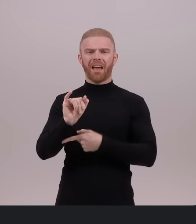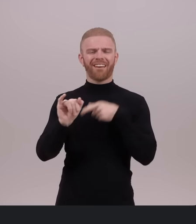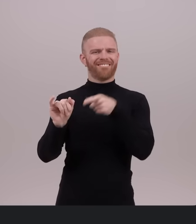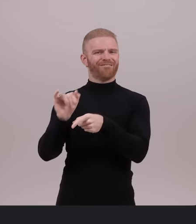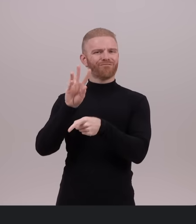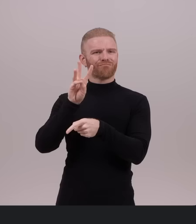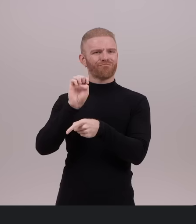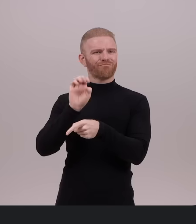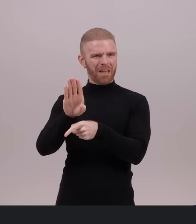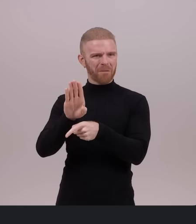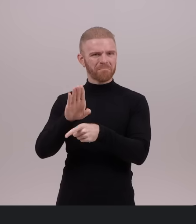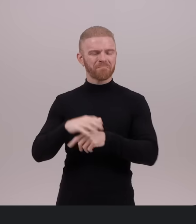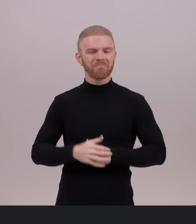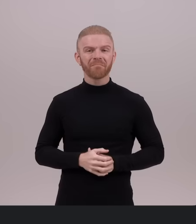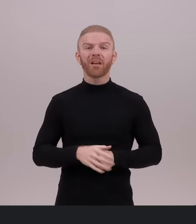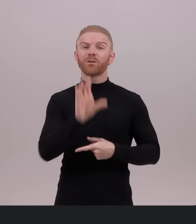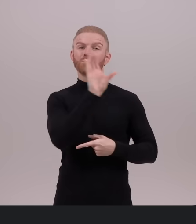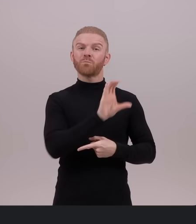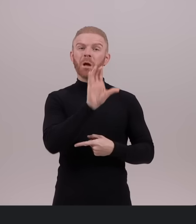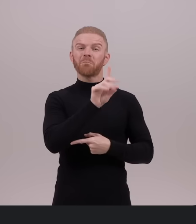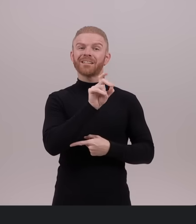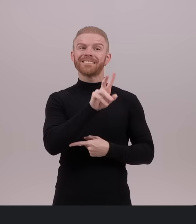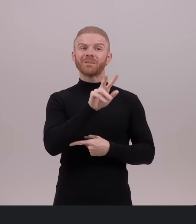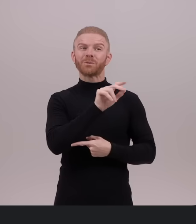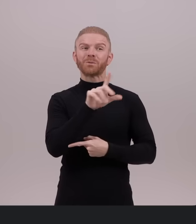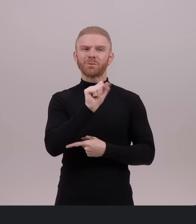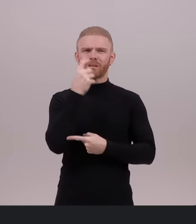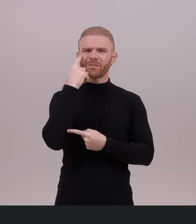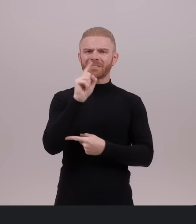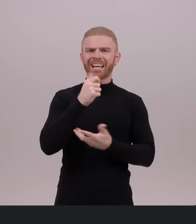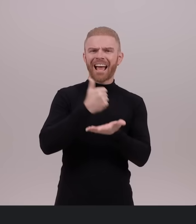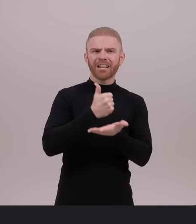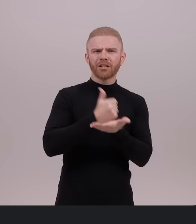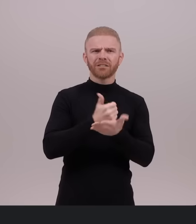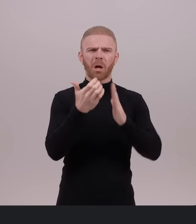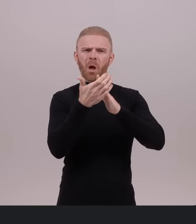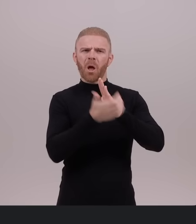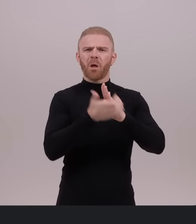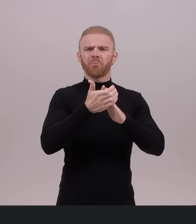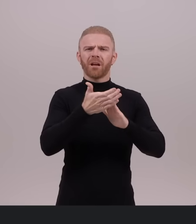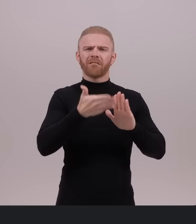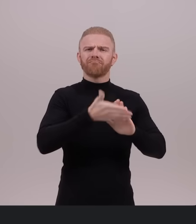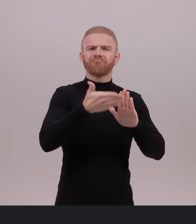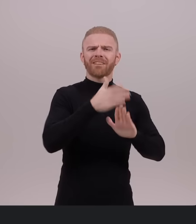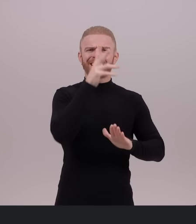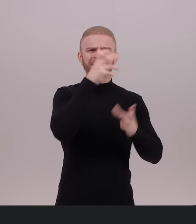and Chrome DevTools for Agents to autonomously debug and test performance.